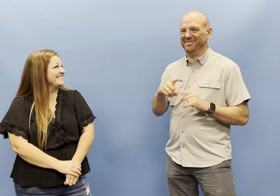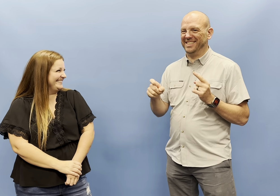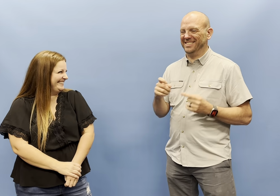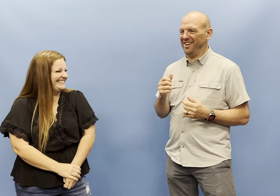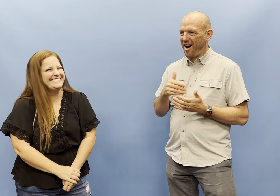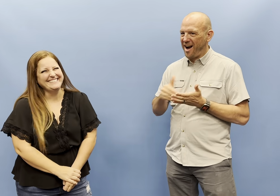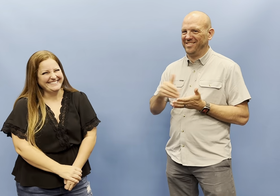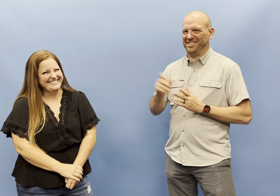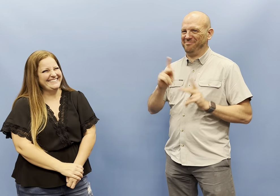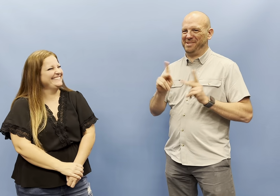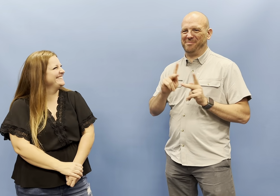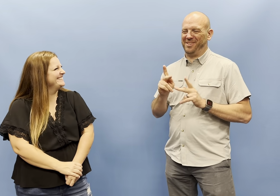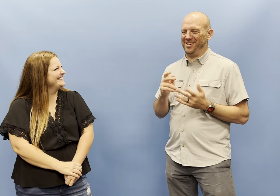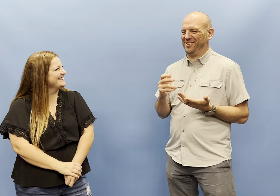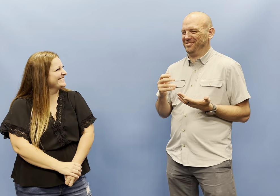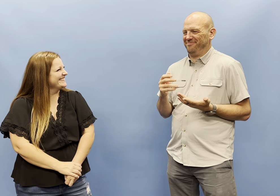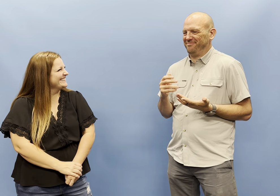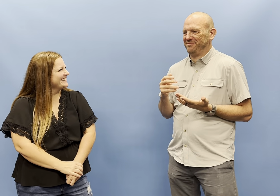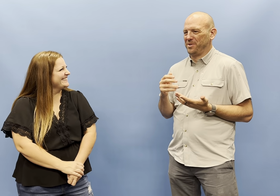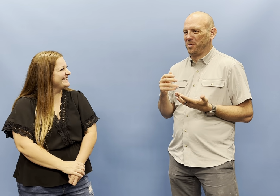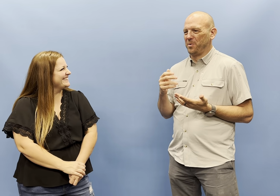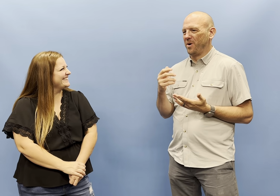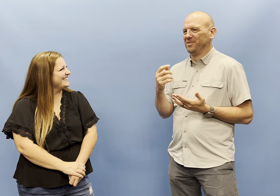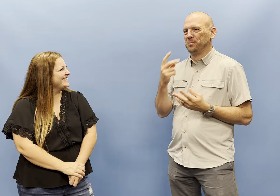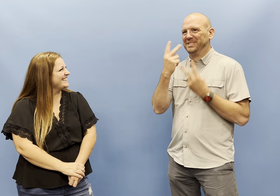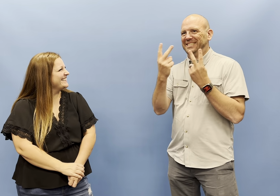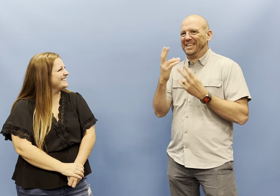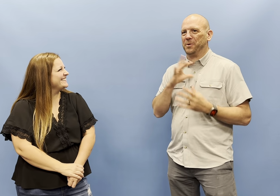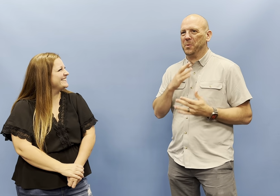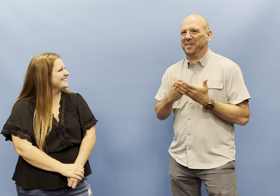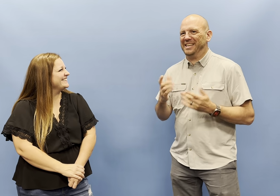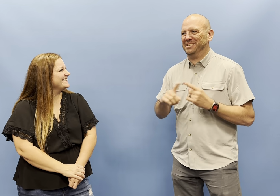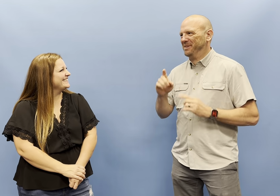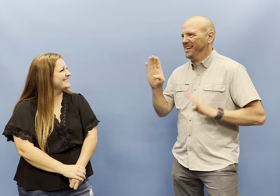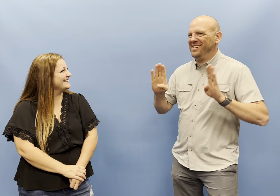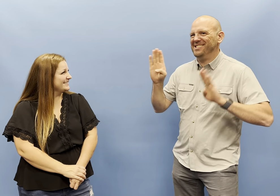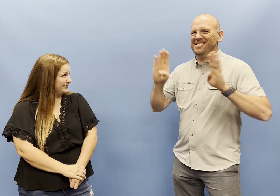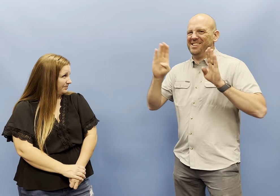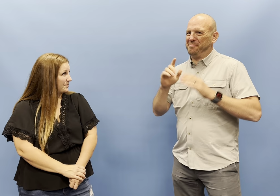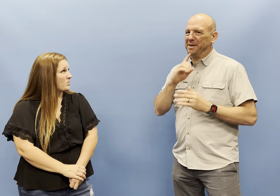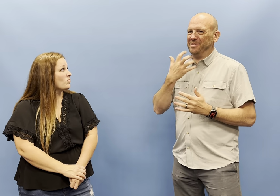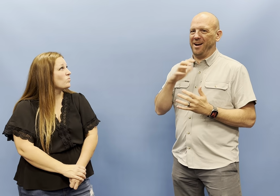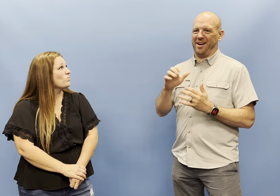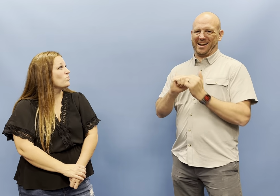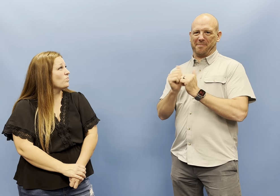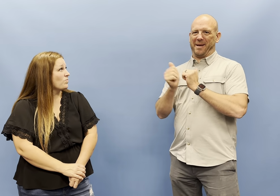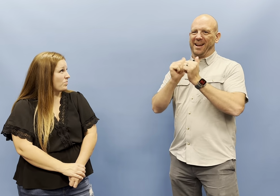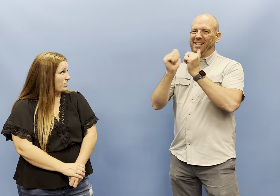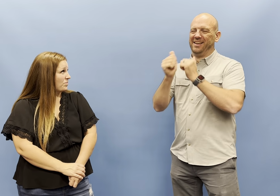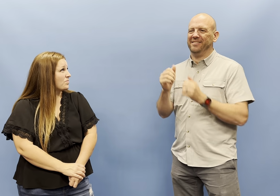Often people see cool things to be auctioned for, that may become hot and competitive.